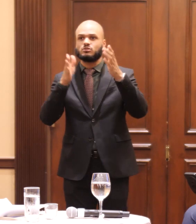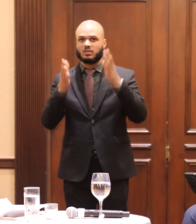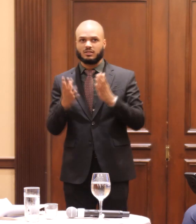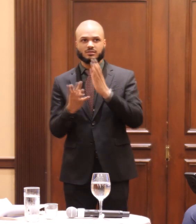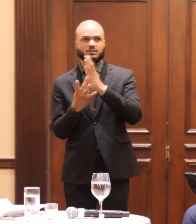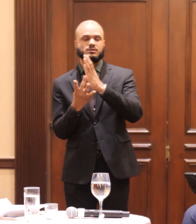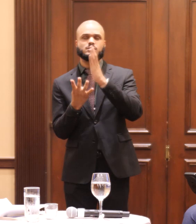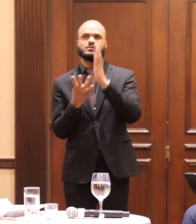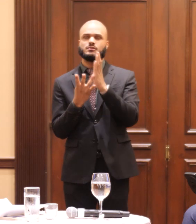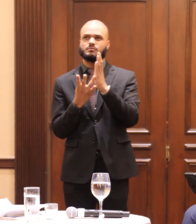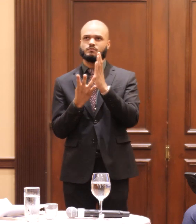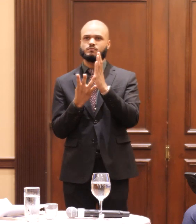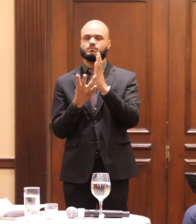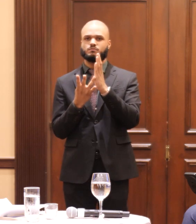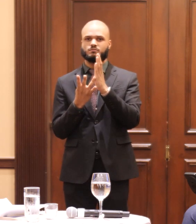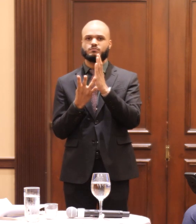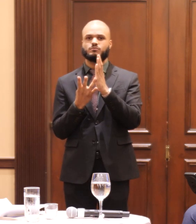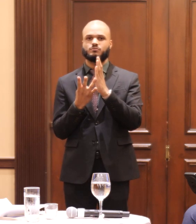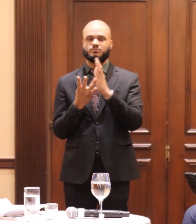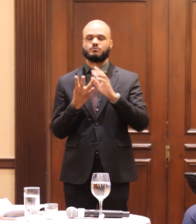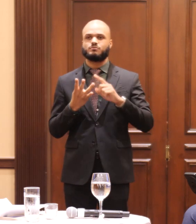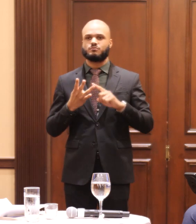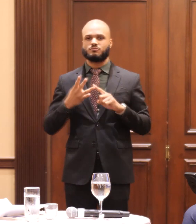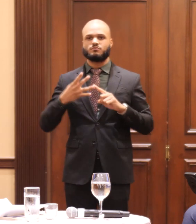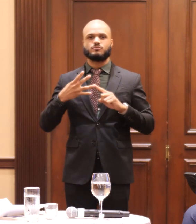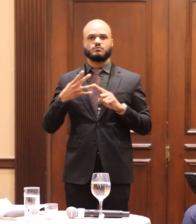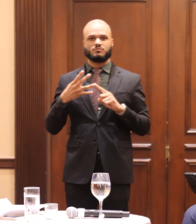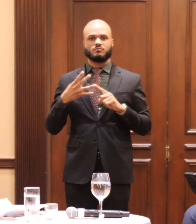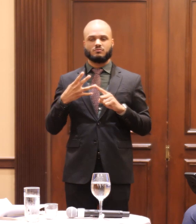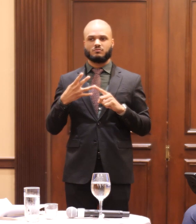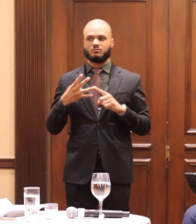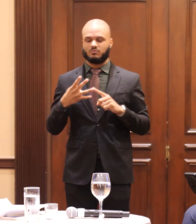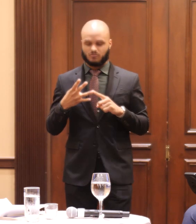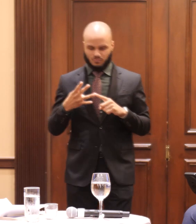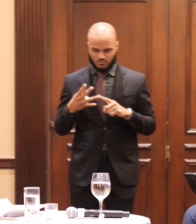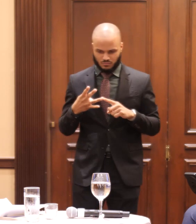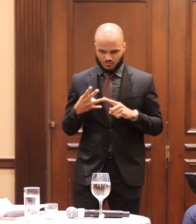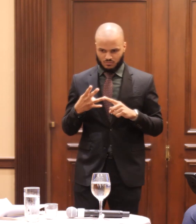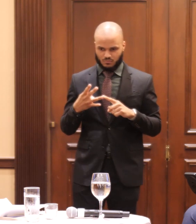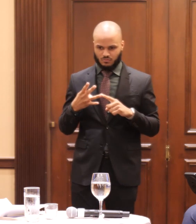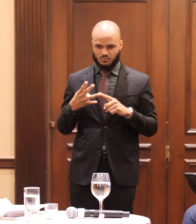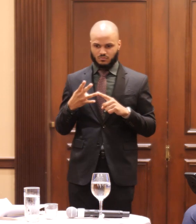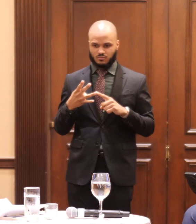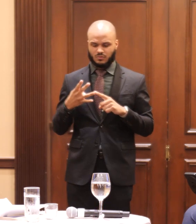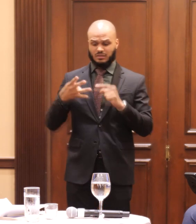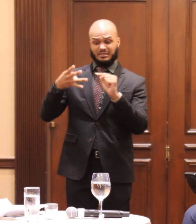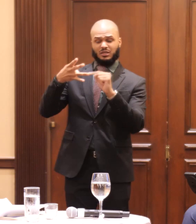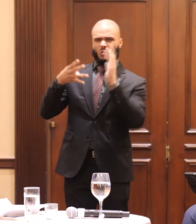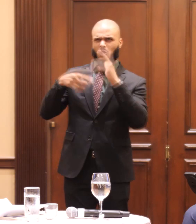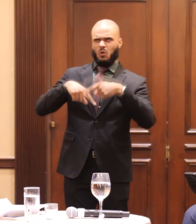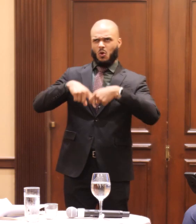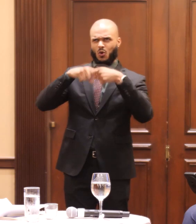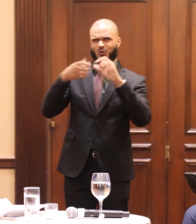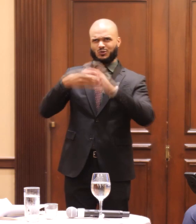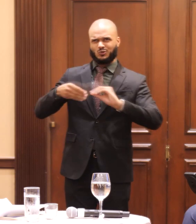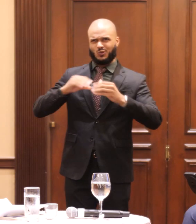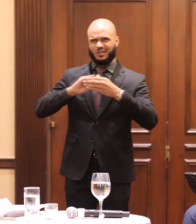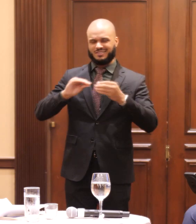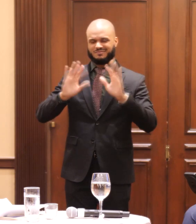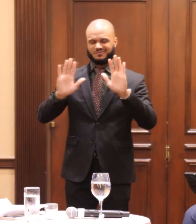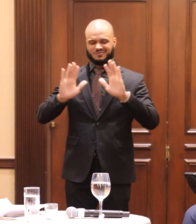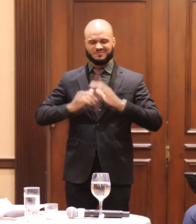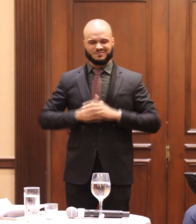the position that, well I I'll hold that story, but there was the position that